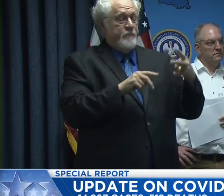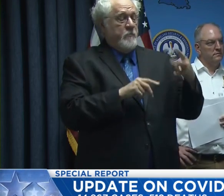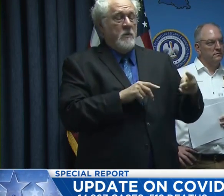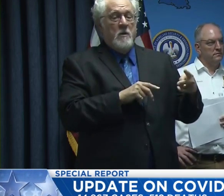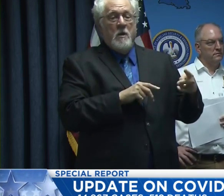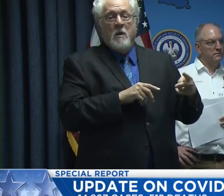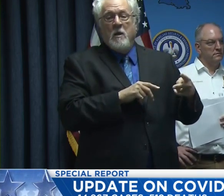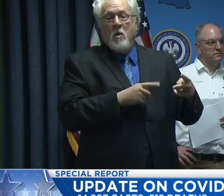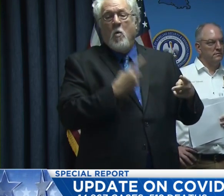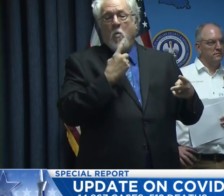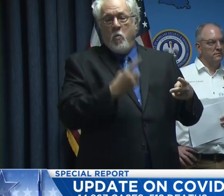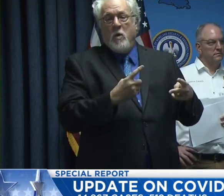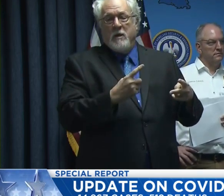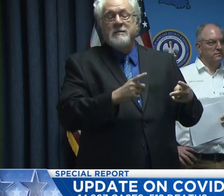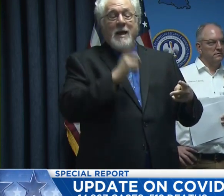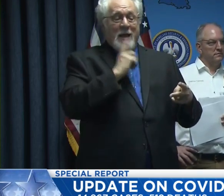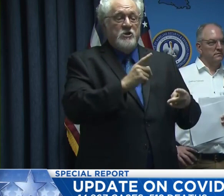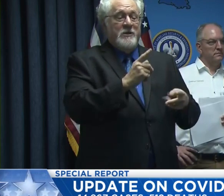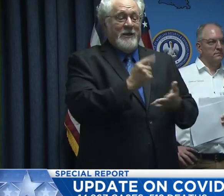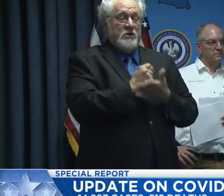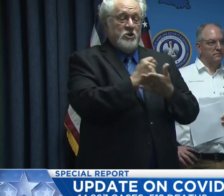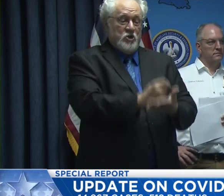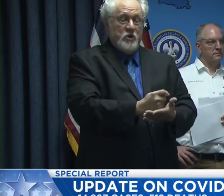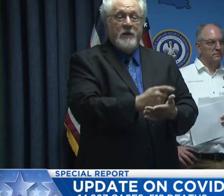THEY RECEIVED APPROVAL FOR TWO CLINICAL STUDY INTERESTED IN